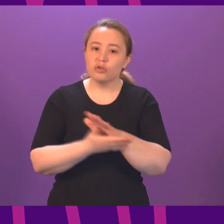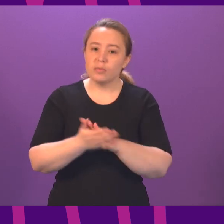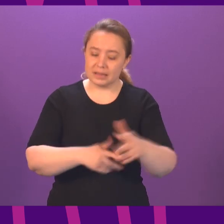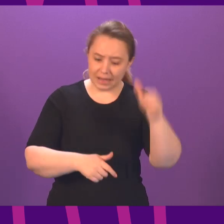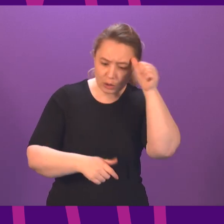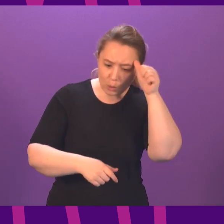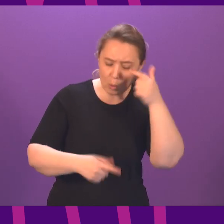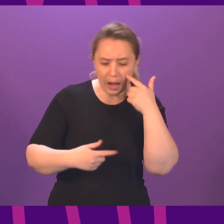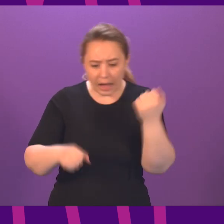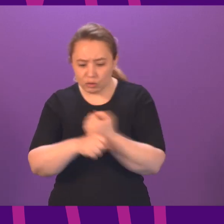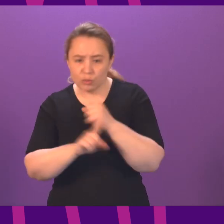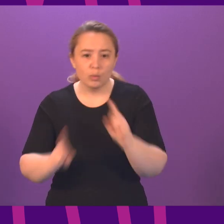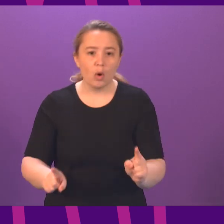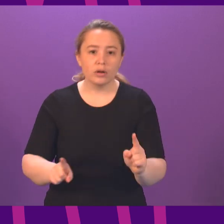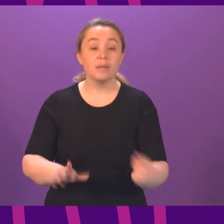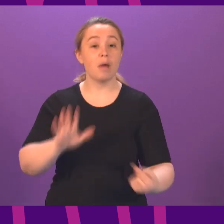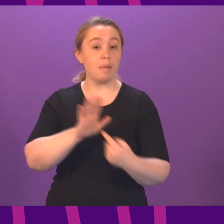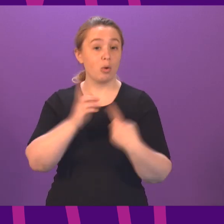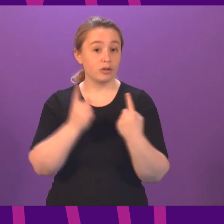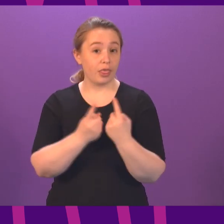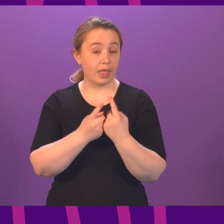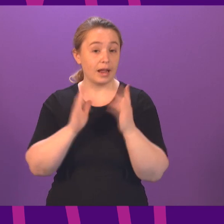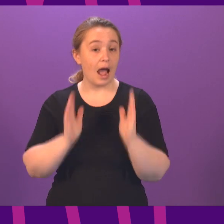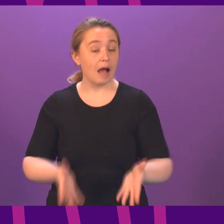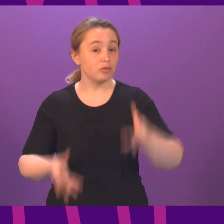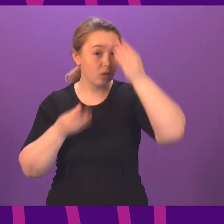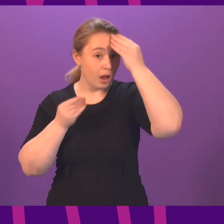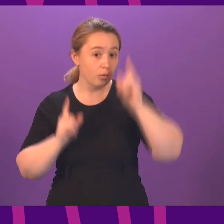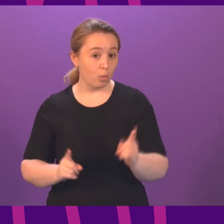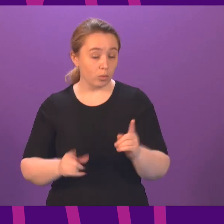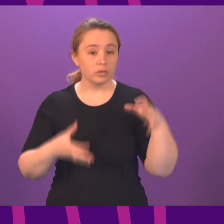is more that they can do. However, one of the key lessons in the context of Covid is